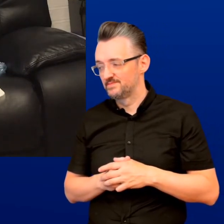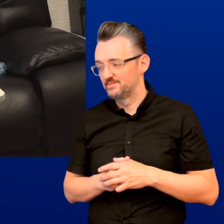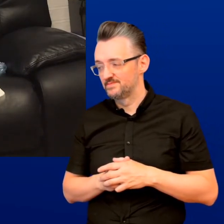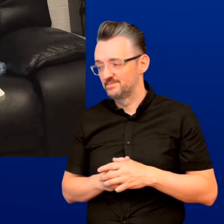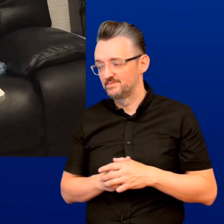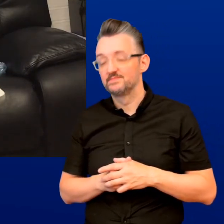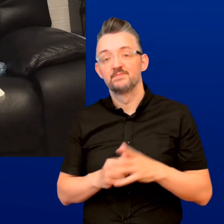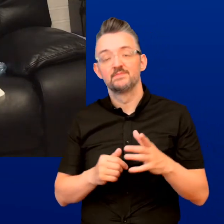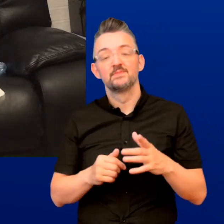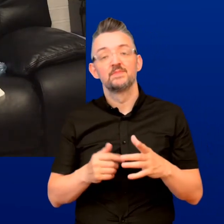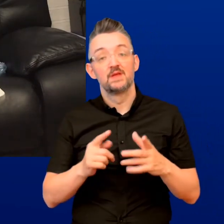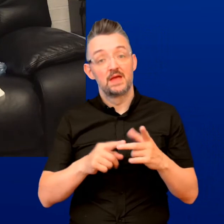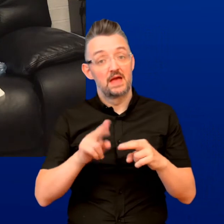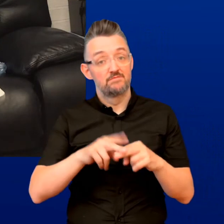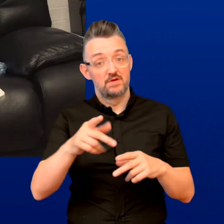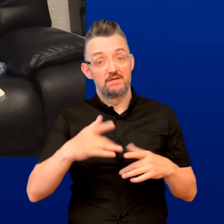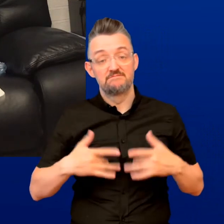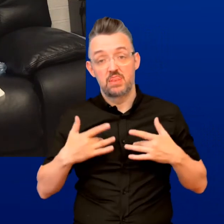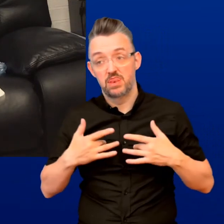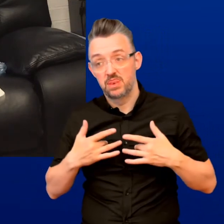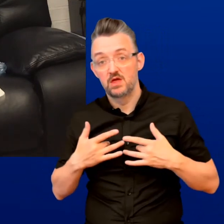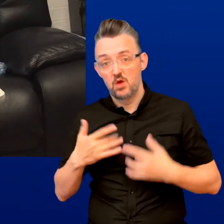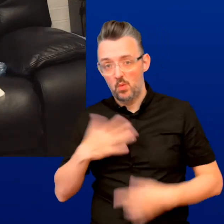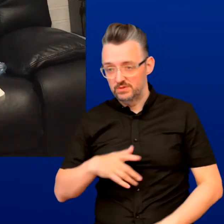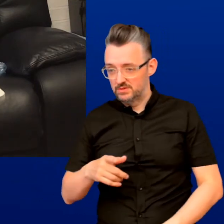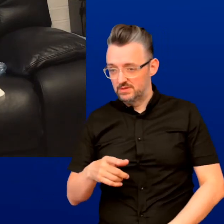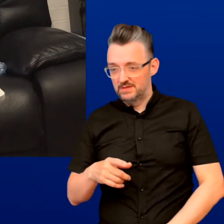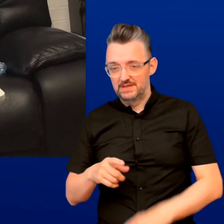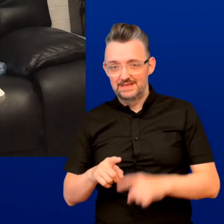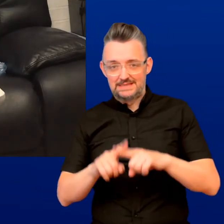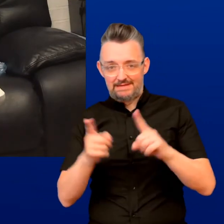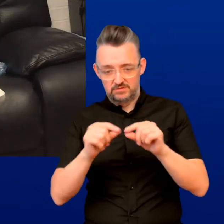If you wish to do different kinds of motifs there's no